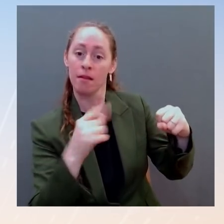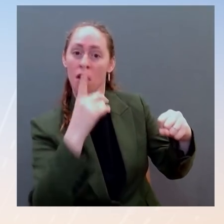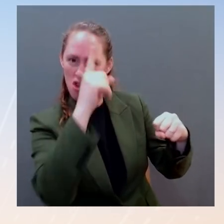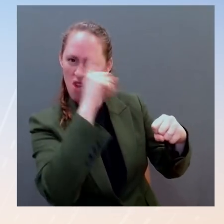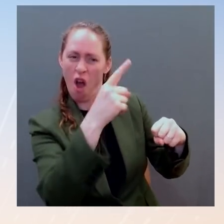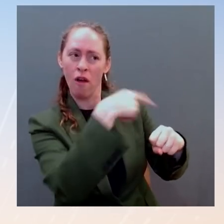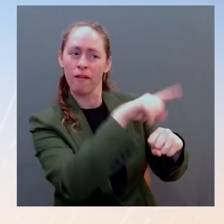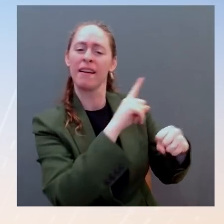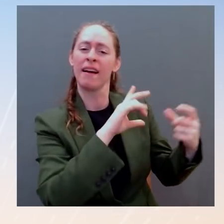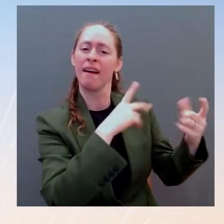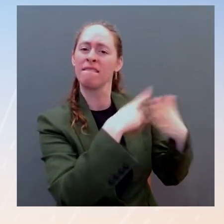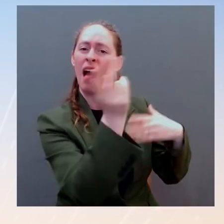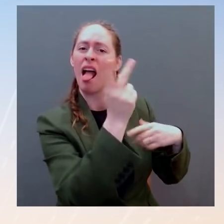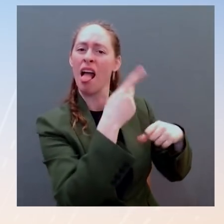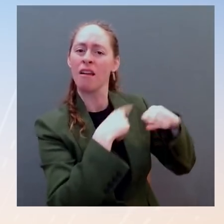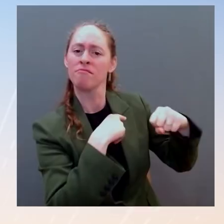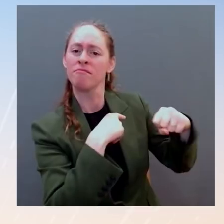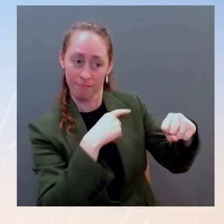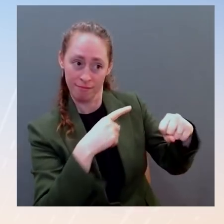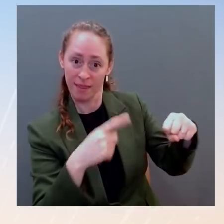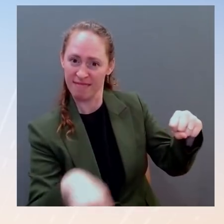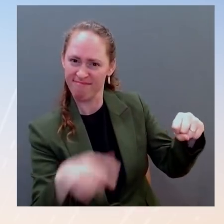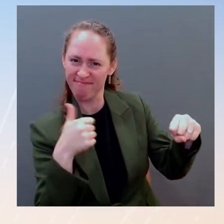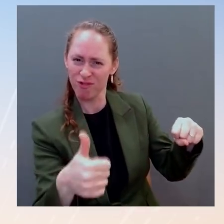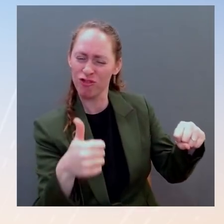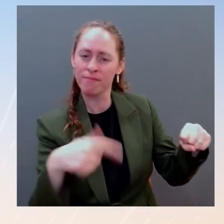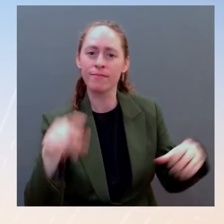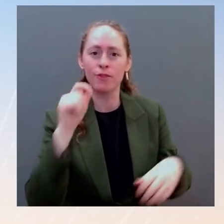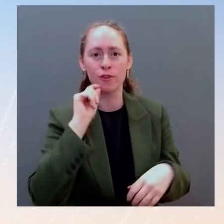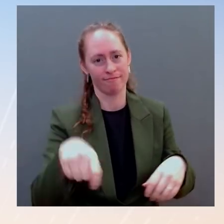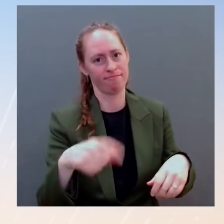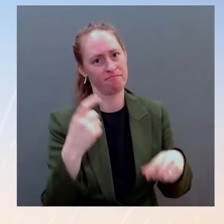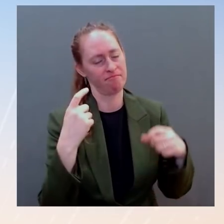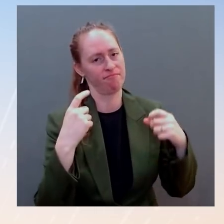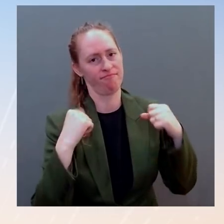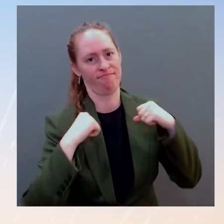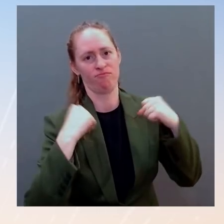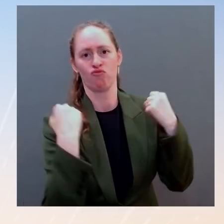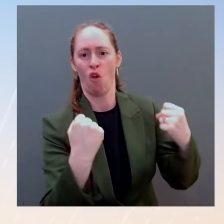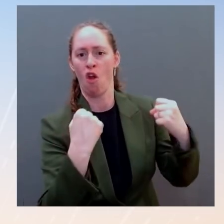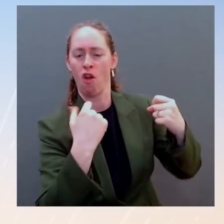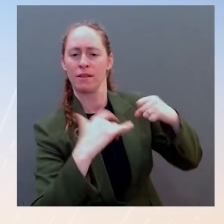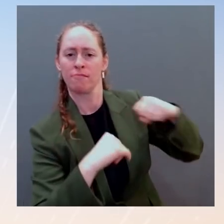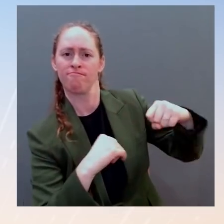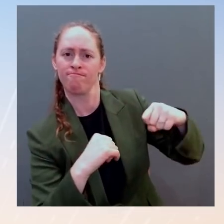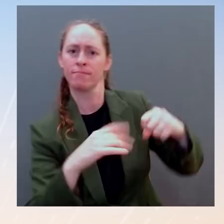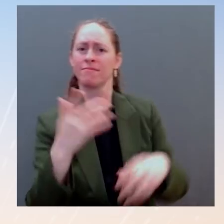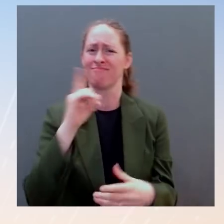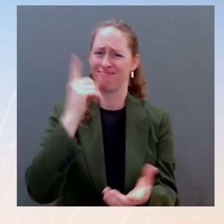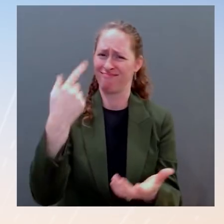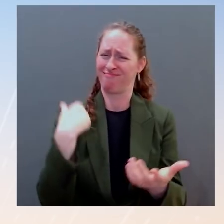thanks to their bravery but also to our support. But, yes, we are -- we are also -- we are also looking to prevent them